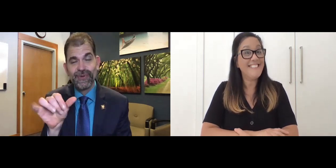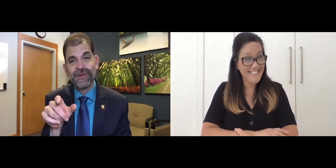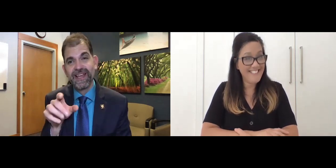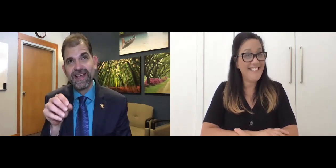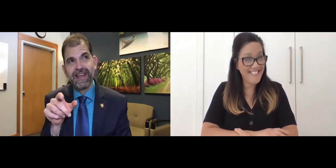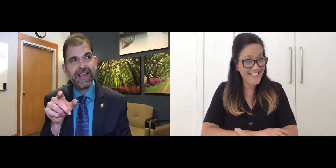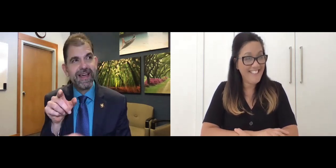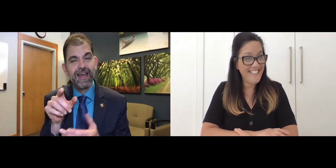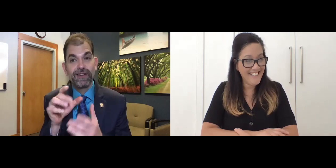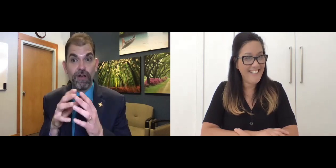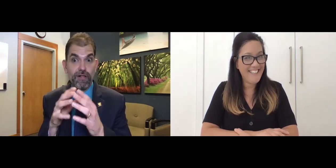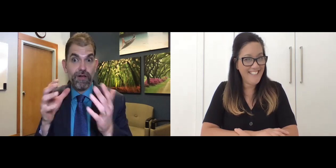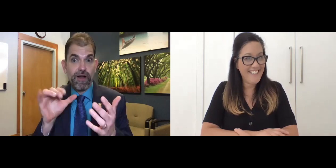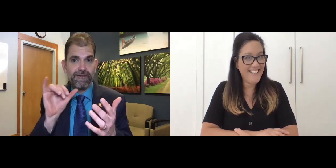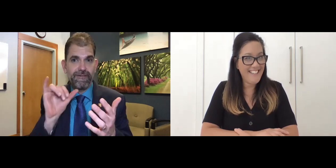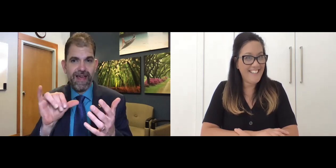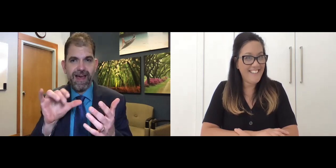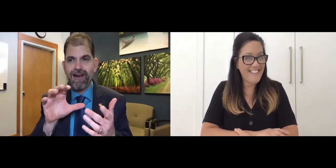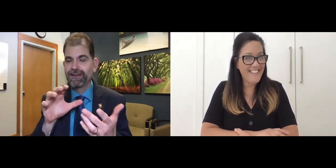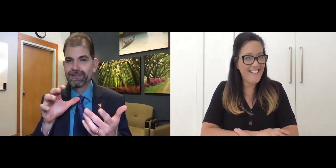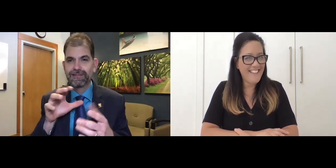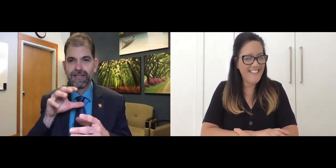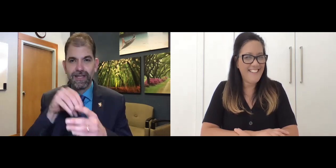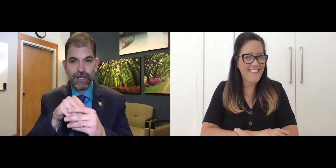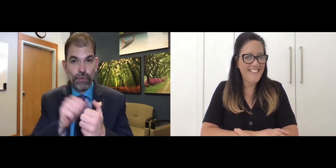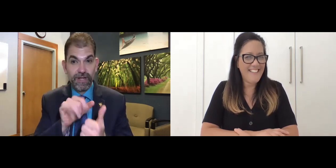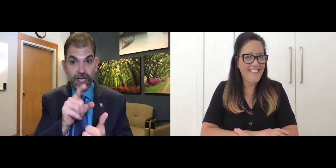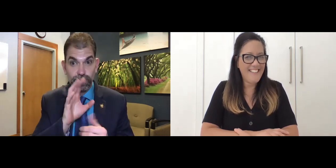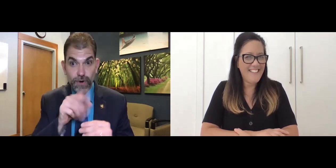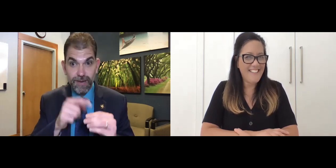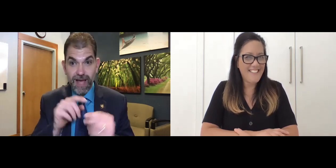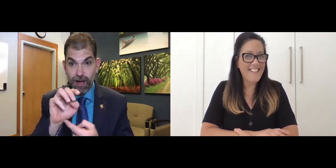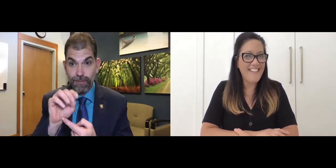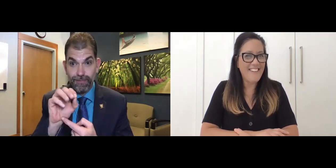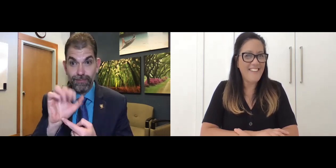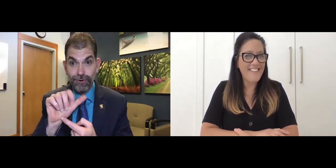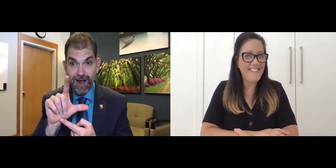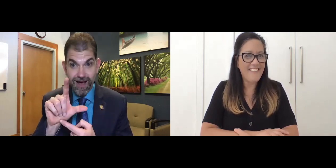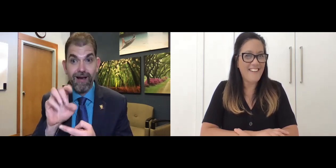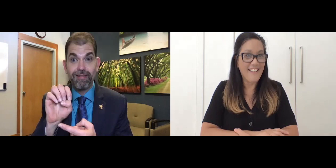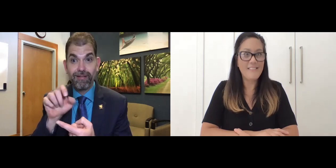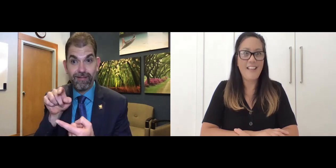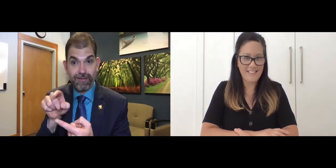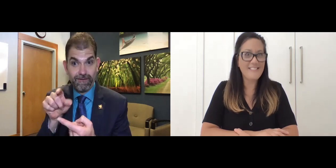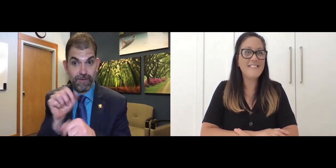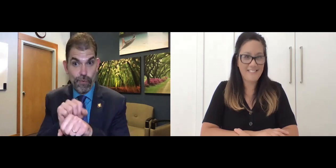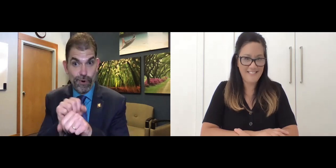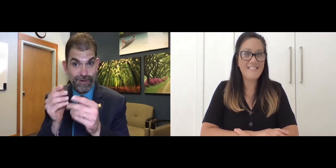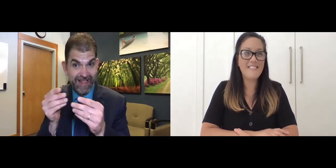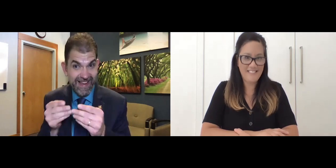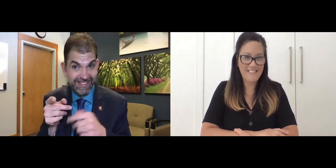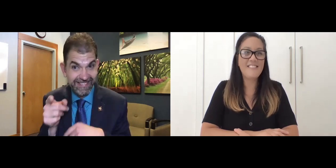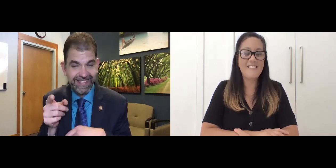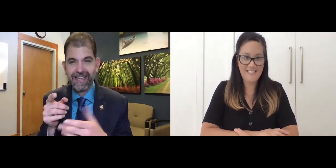field, I have to say. When you were talking about morale